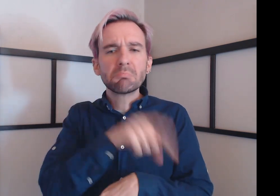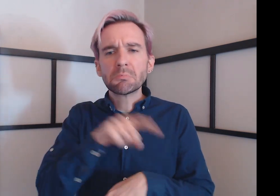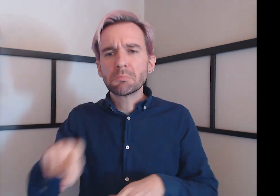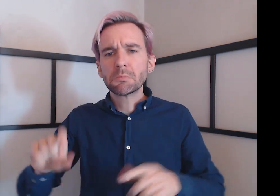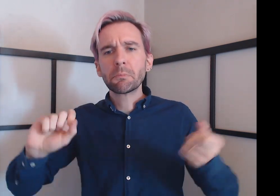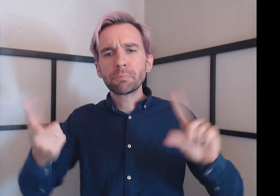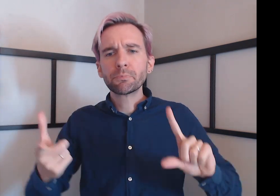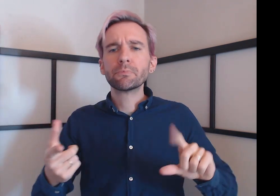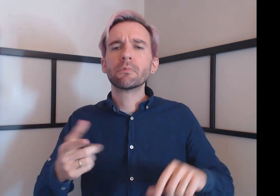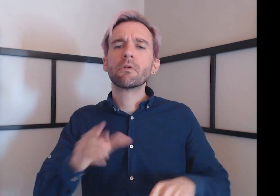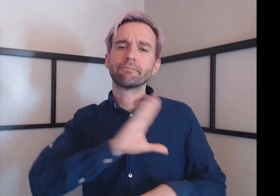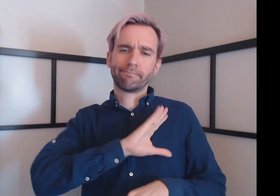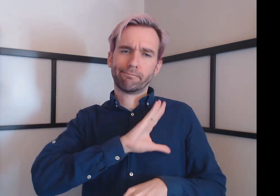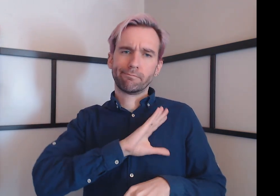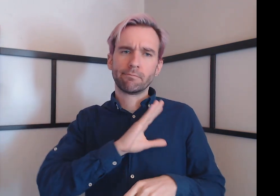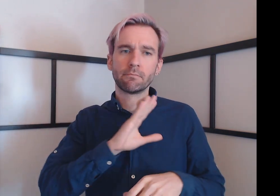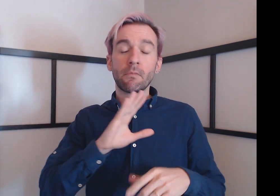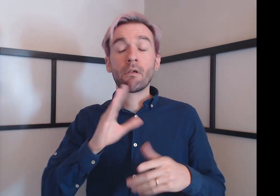Obviously spoken and signed languages differ in this regard.